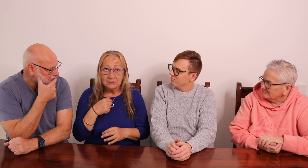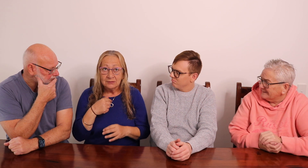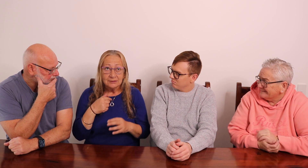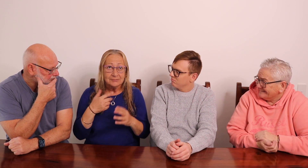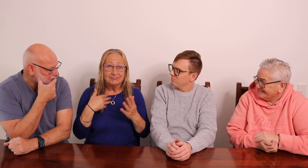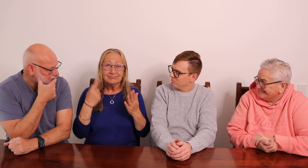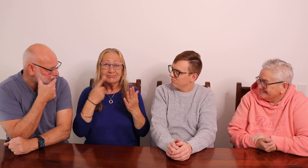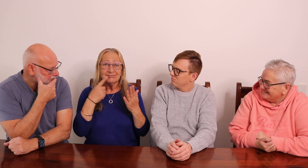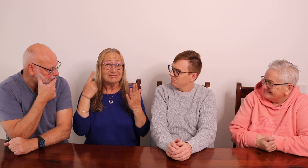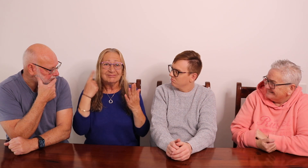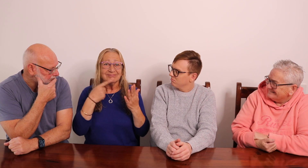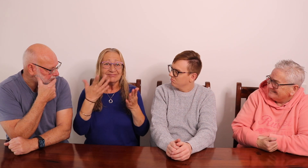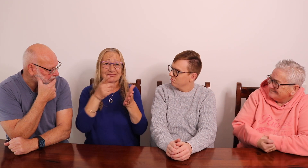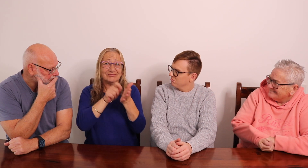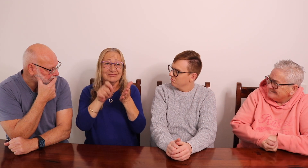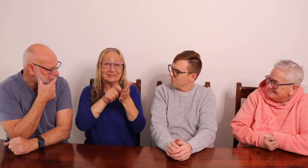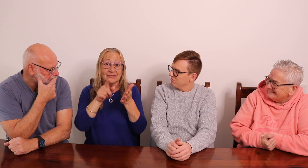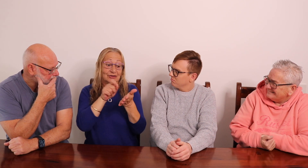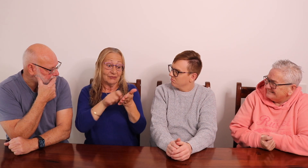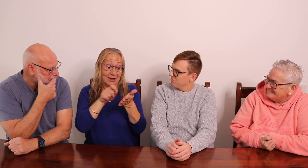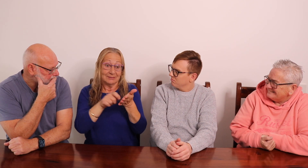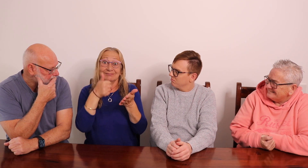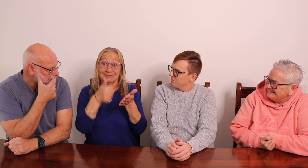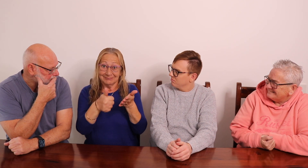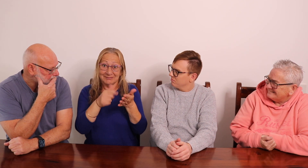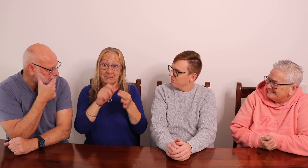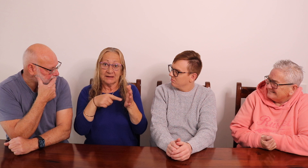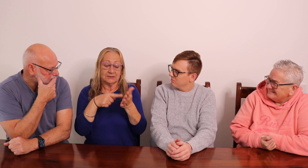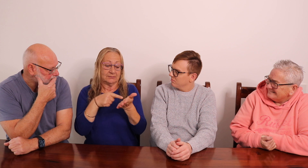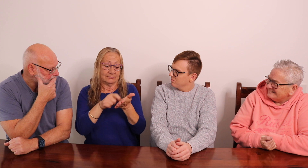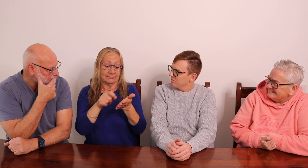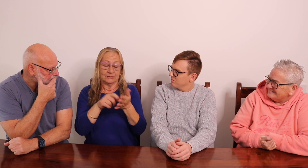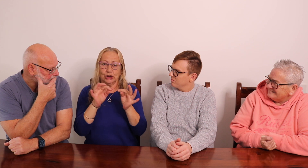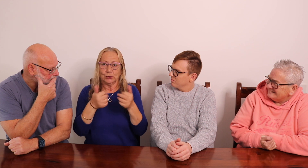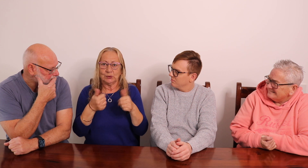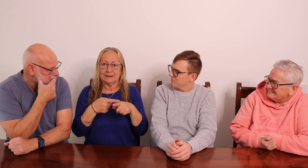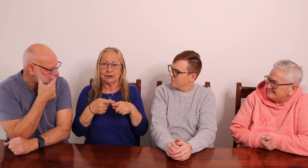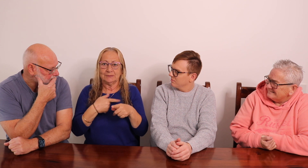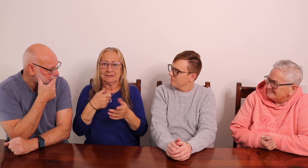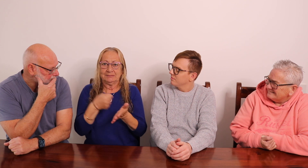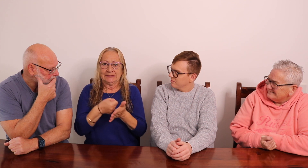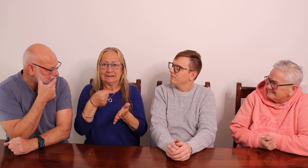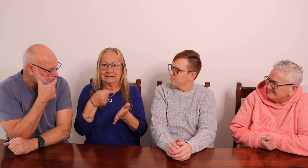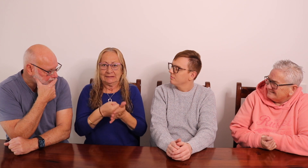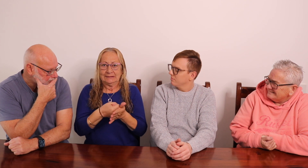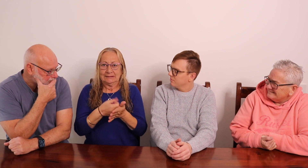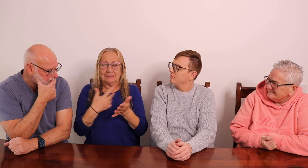they do write paper, but English is not my first language.